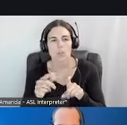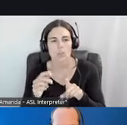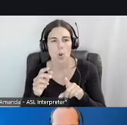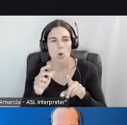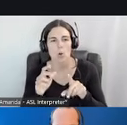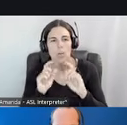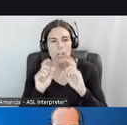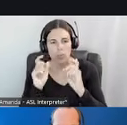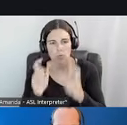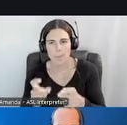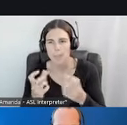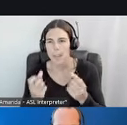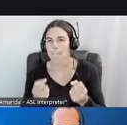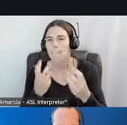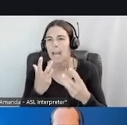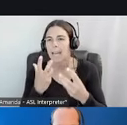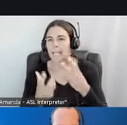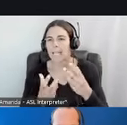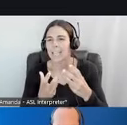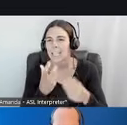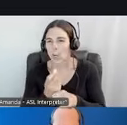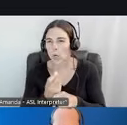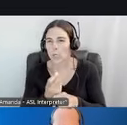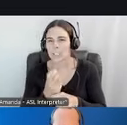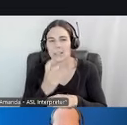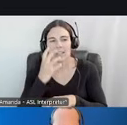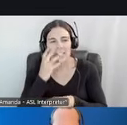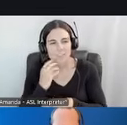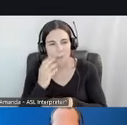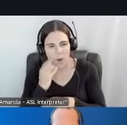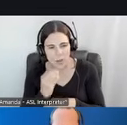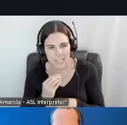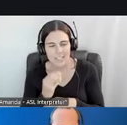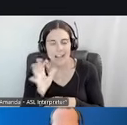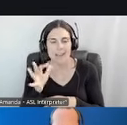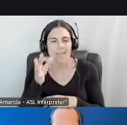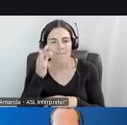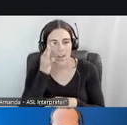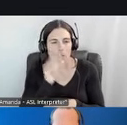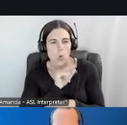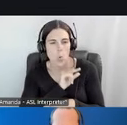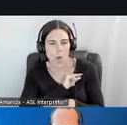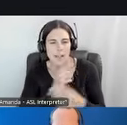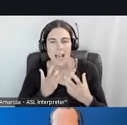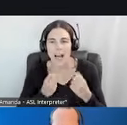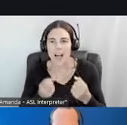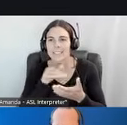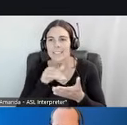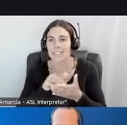experience serving communities through safety net and federally qualified health centered networks.